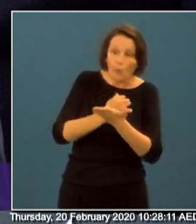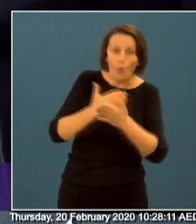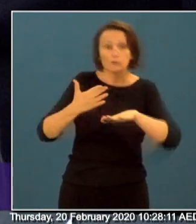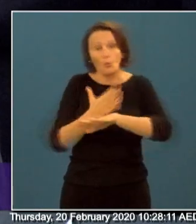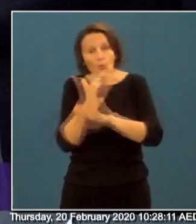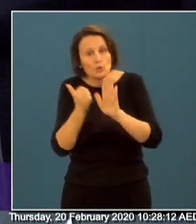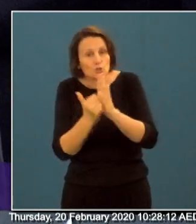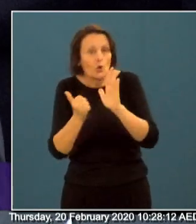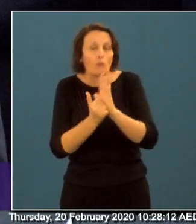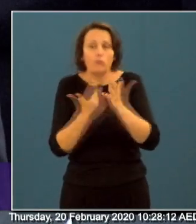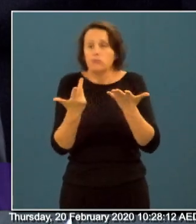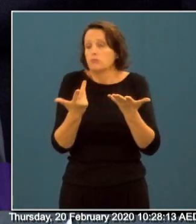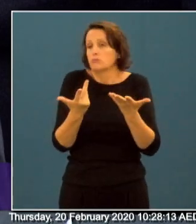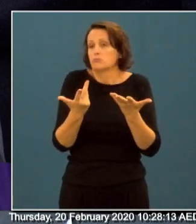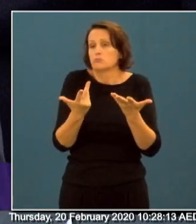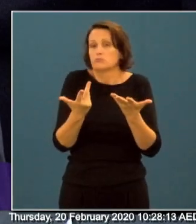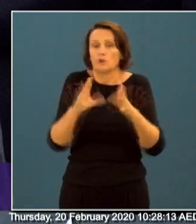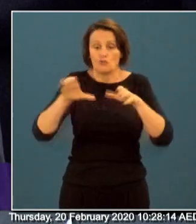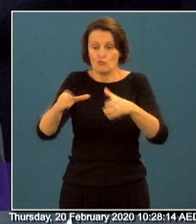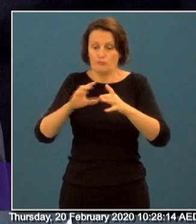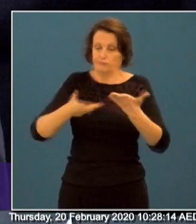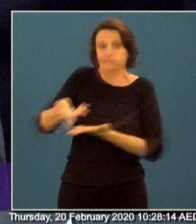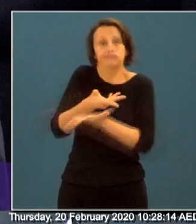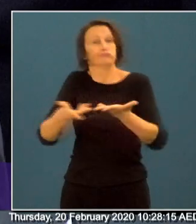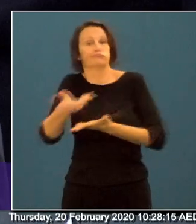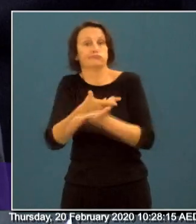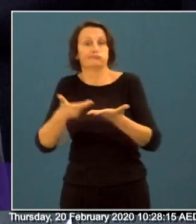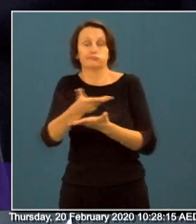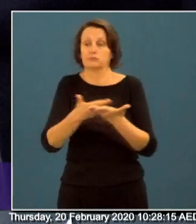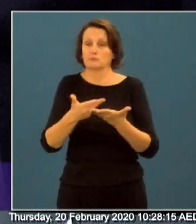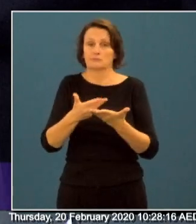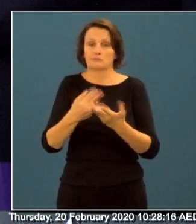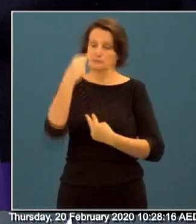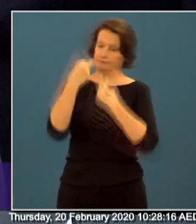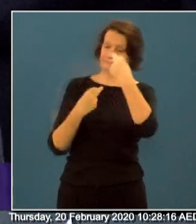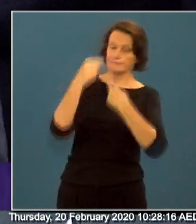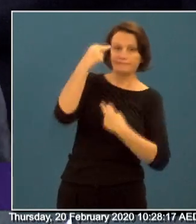or facilitated groups, practical assessment and all the rest of it.